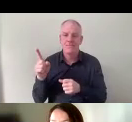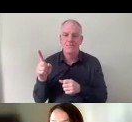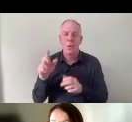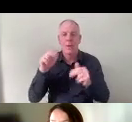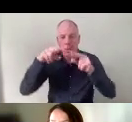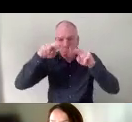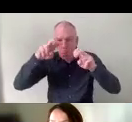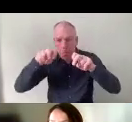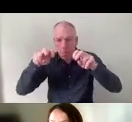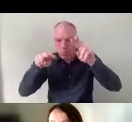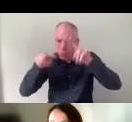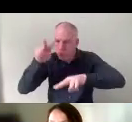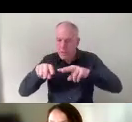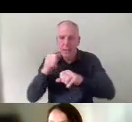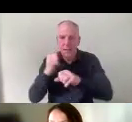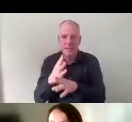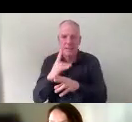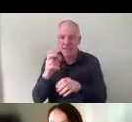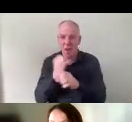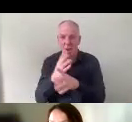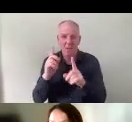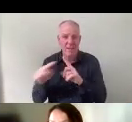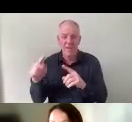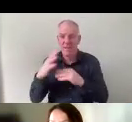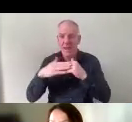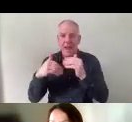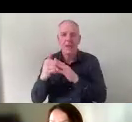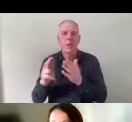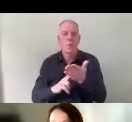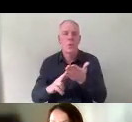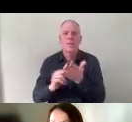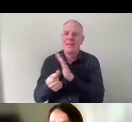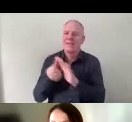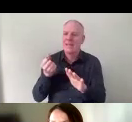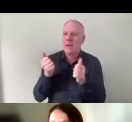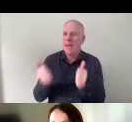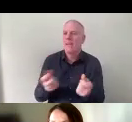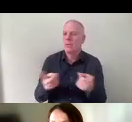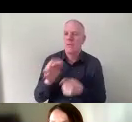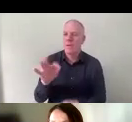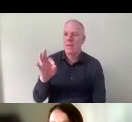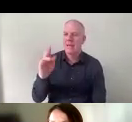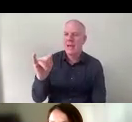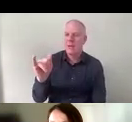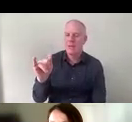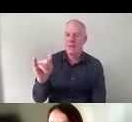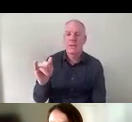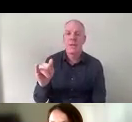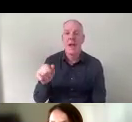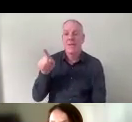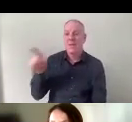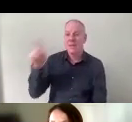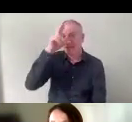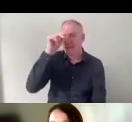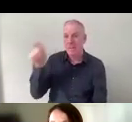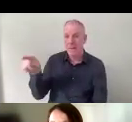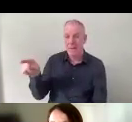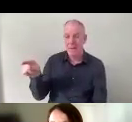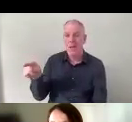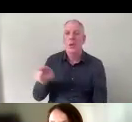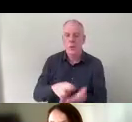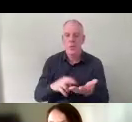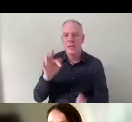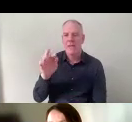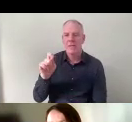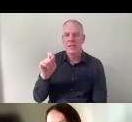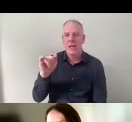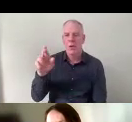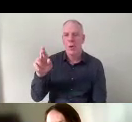could analyze all these different layers using the techniques we have at the gallery. And for instance, in this example, we use this FTIR to take a tiny, tiny, tiny amount